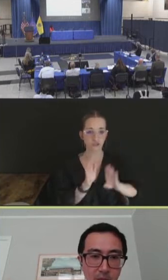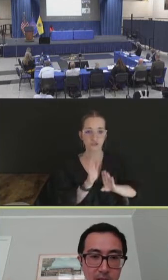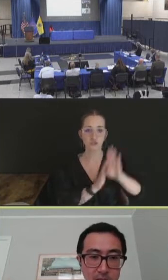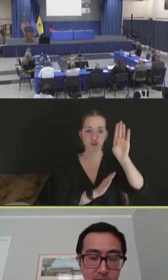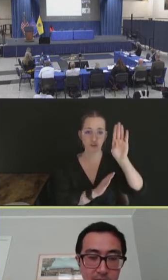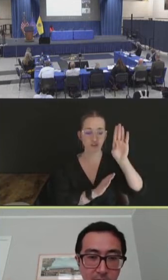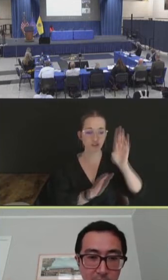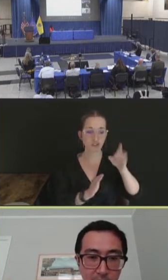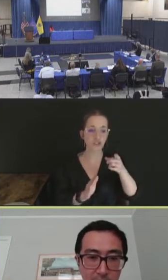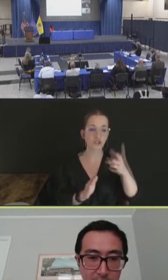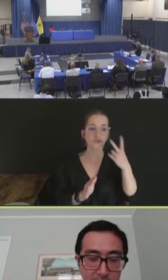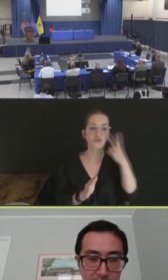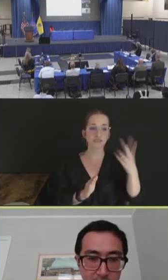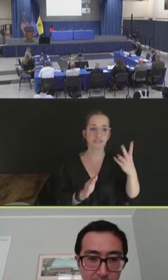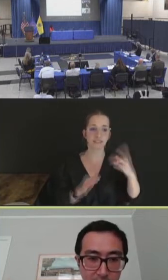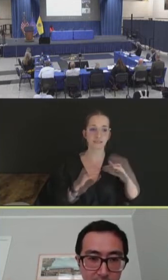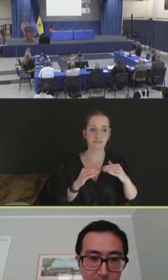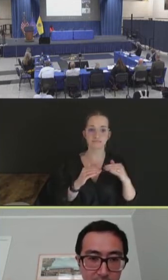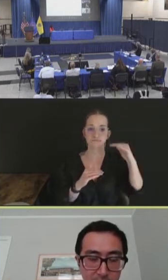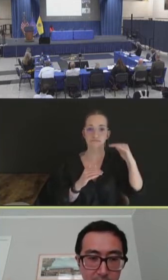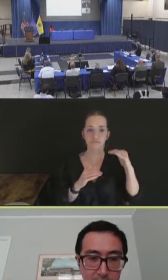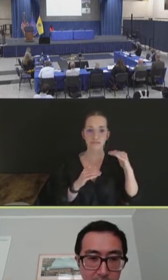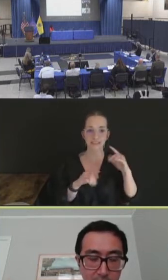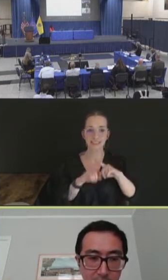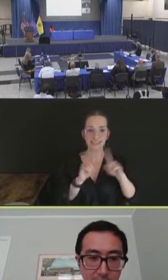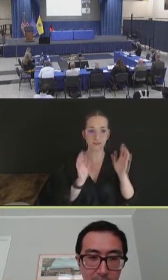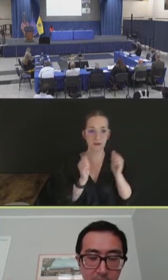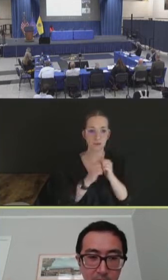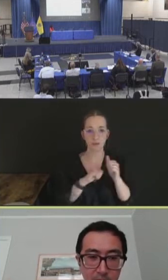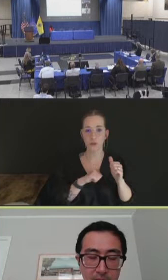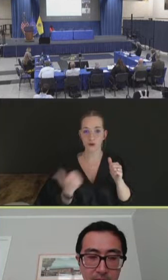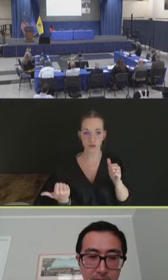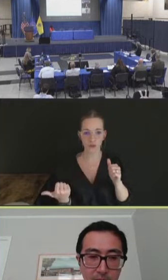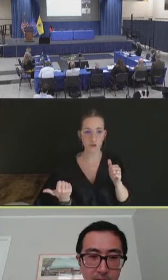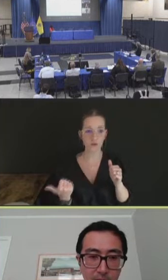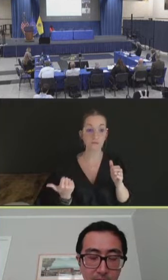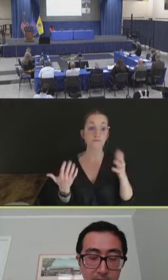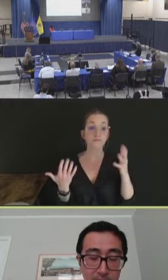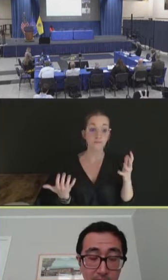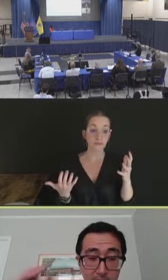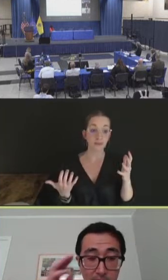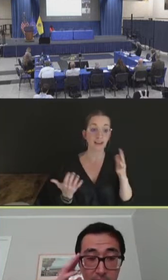What's interesting however is the central panel healthcare sector.